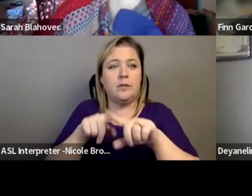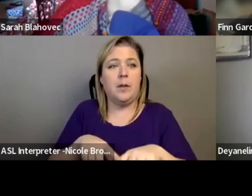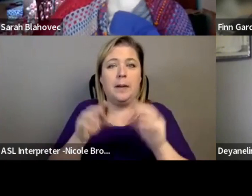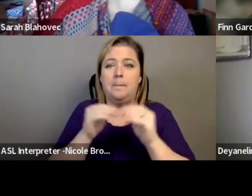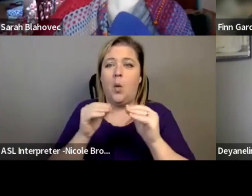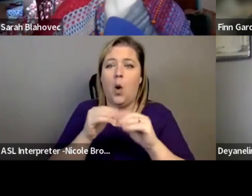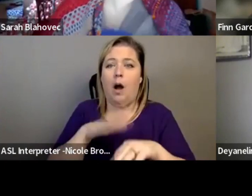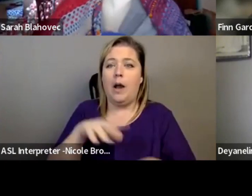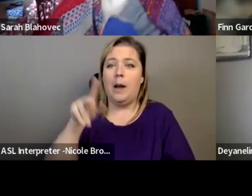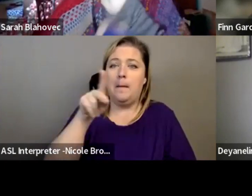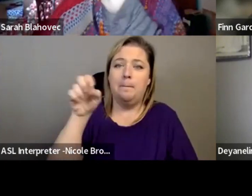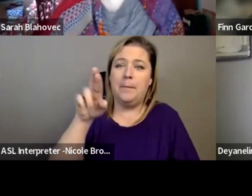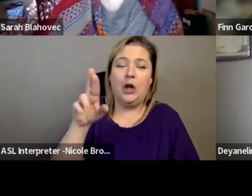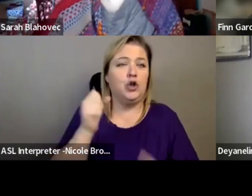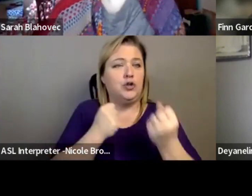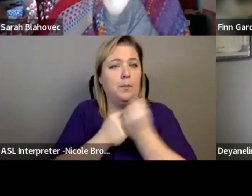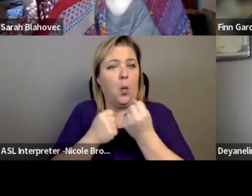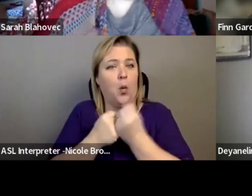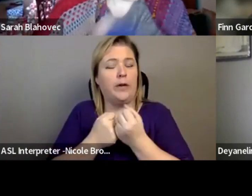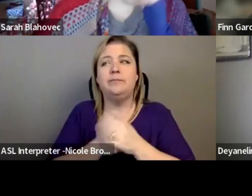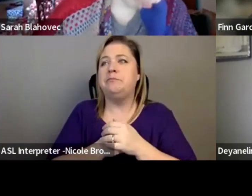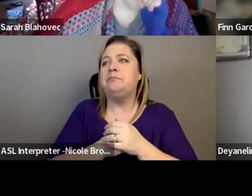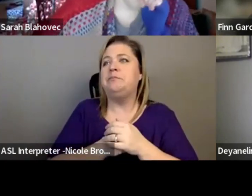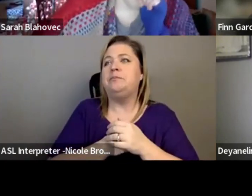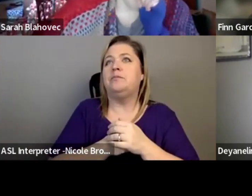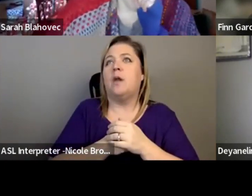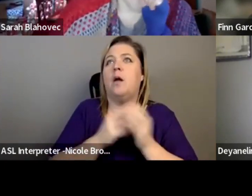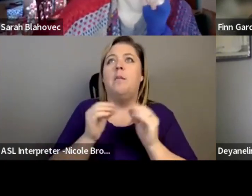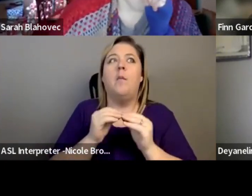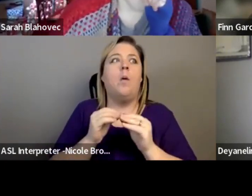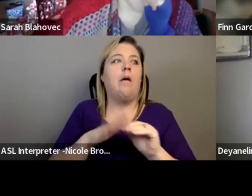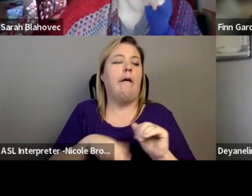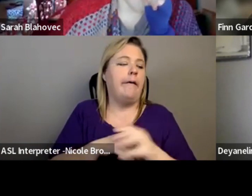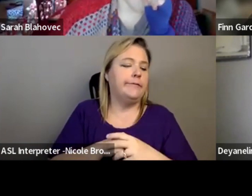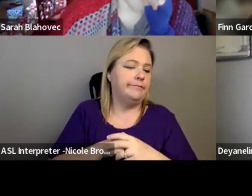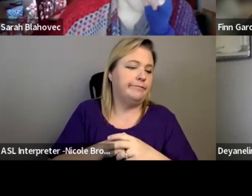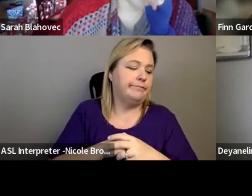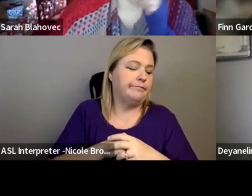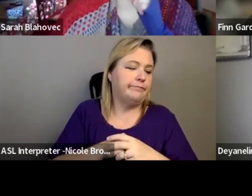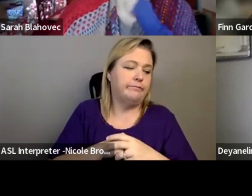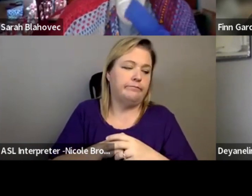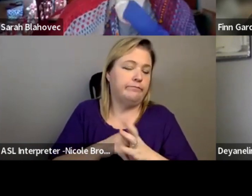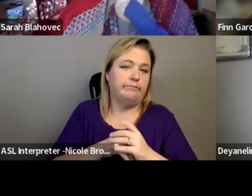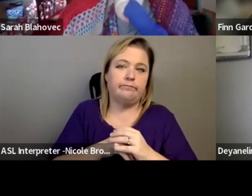support, relying more on? Well,